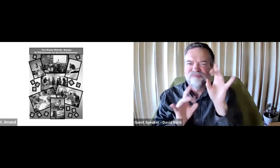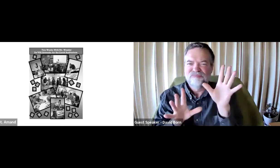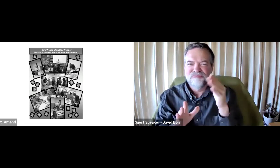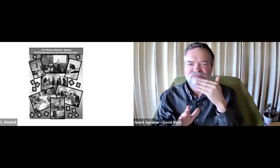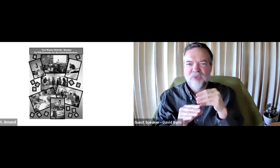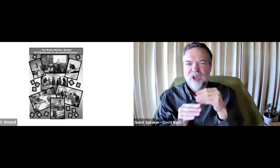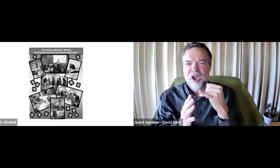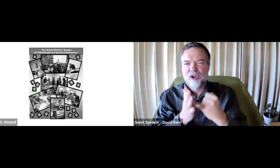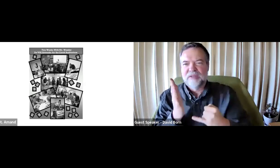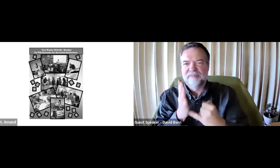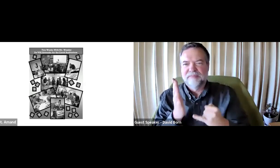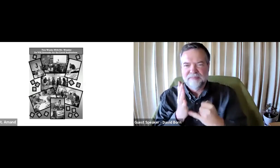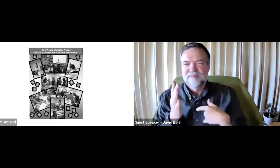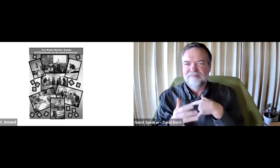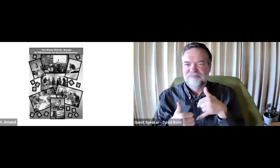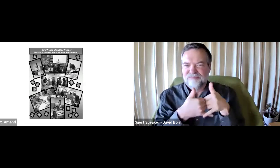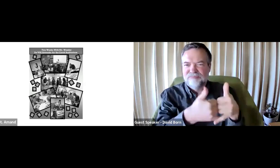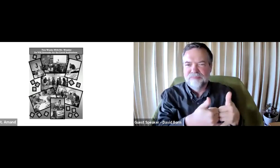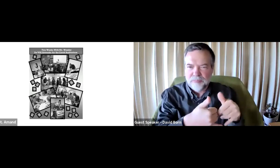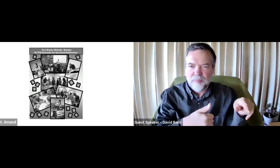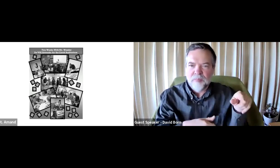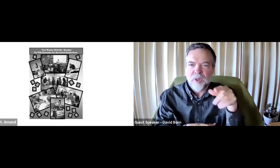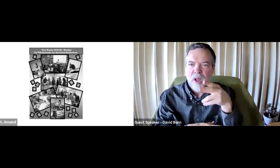and he helped with so many different things